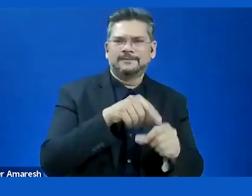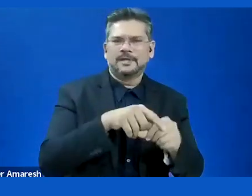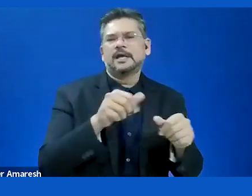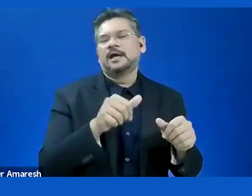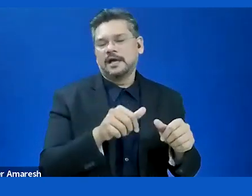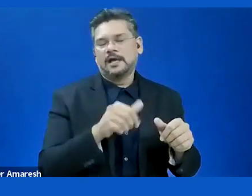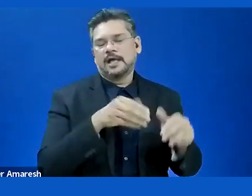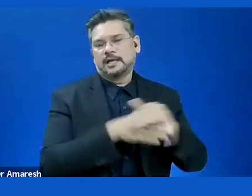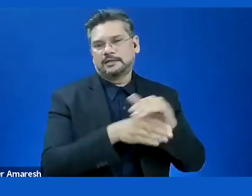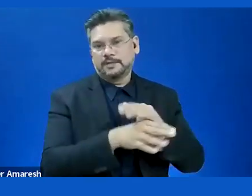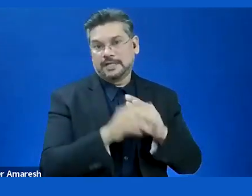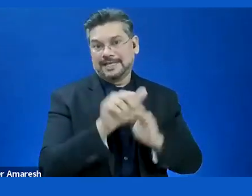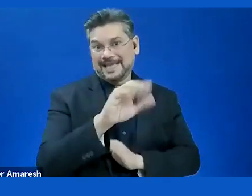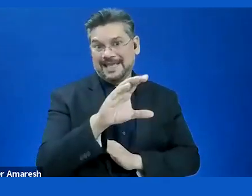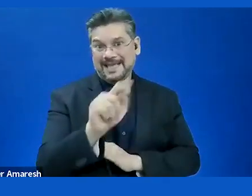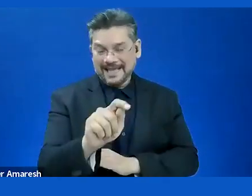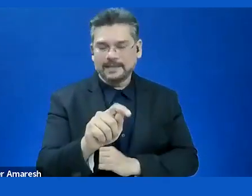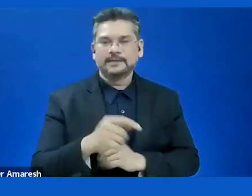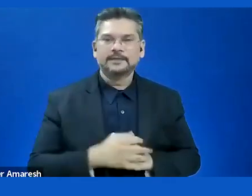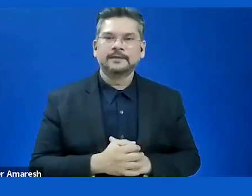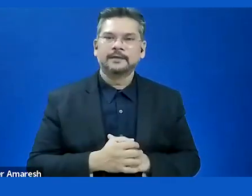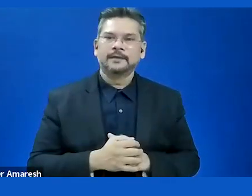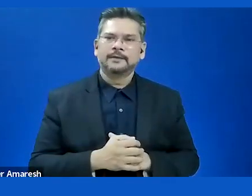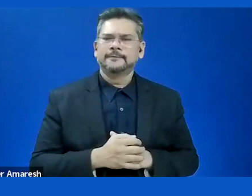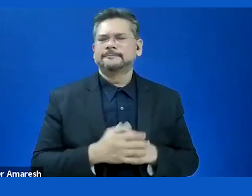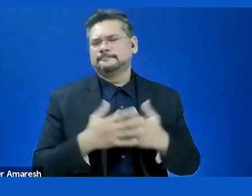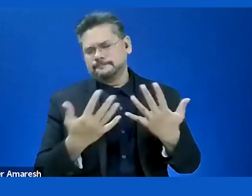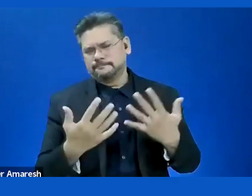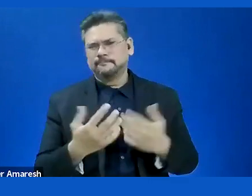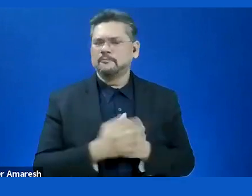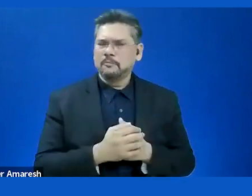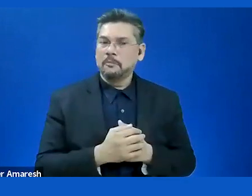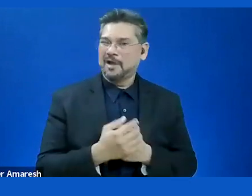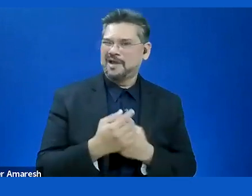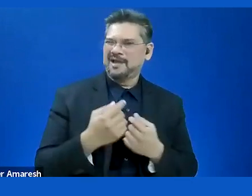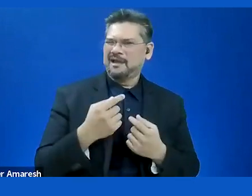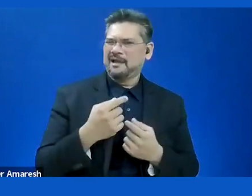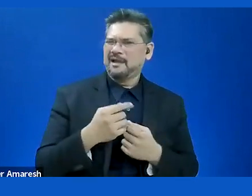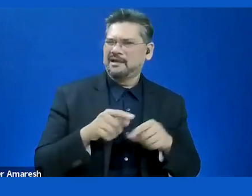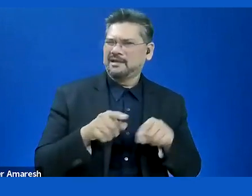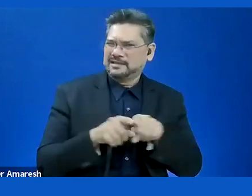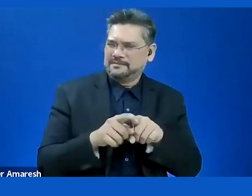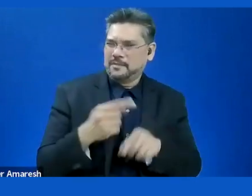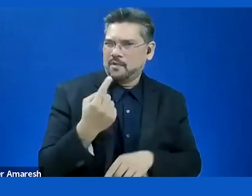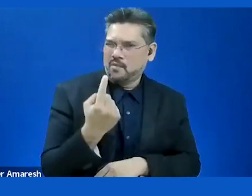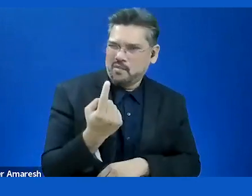There is one thing that is both legal text great and demand for that is professional